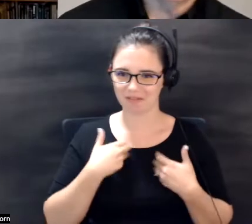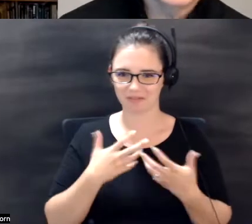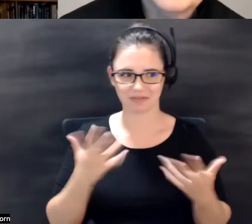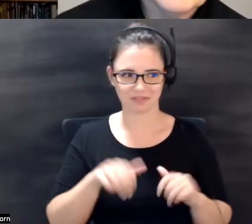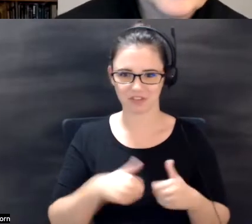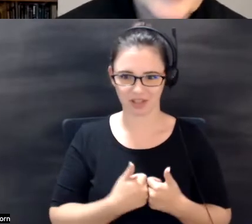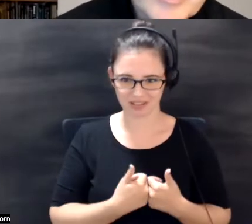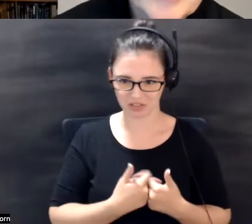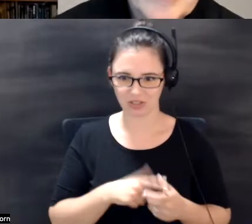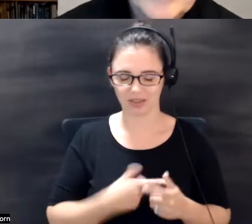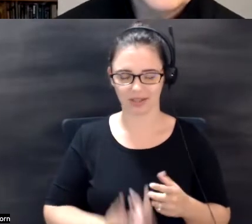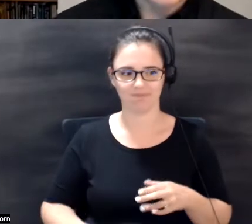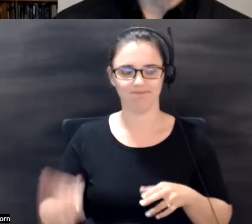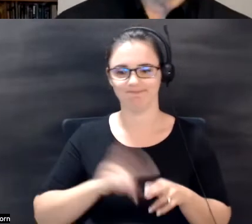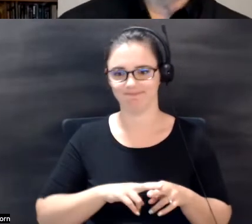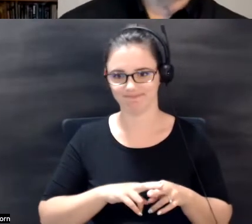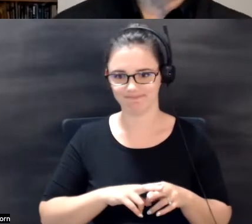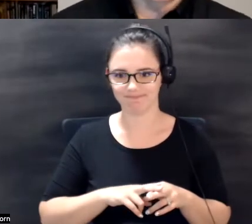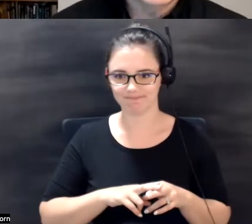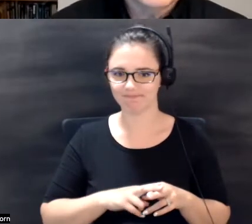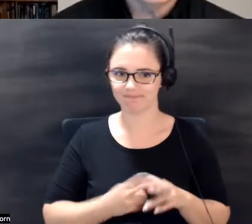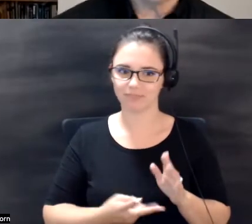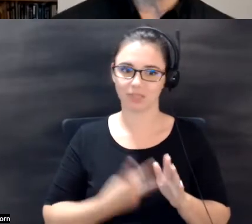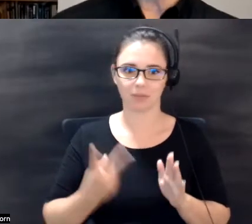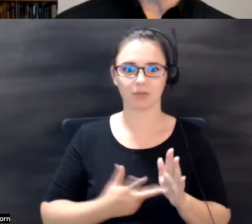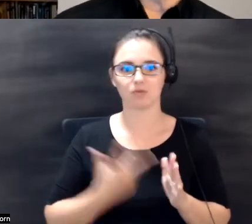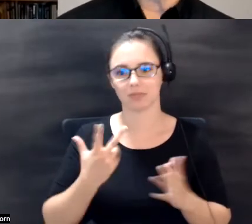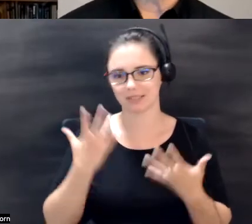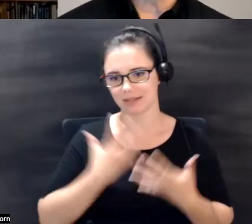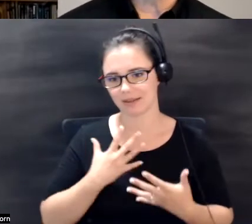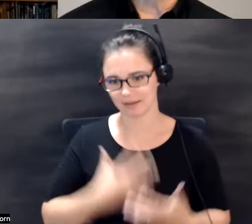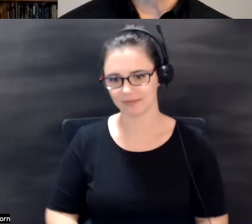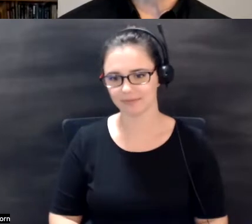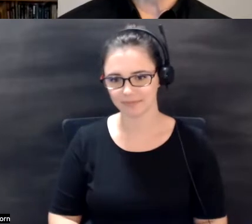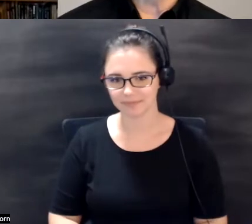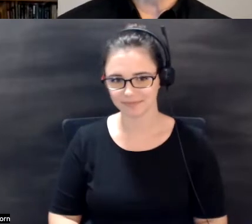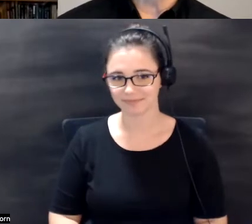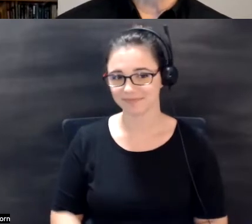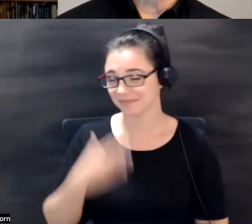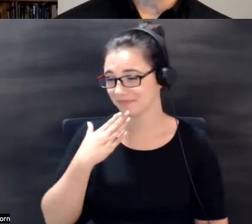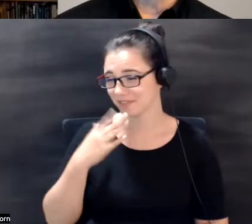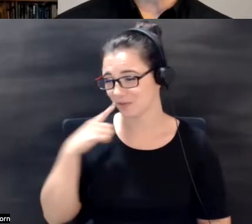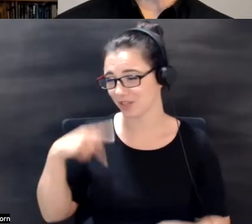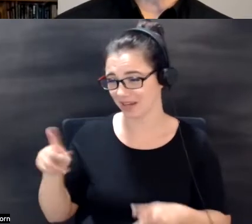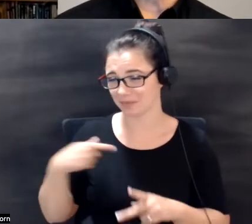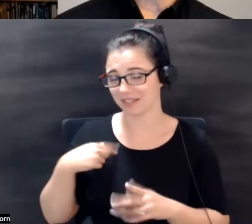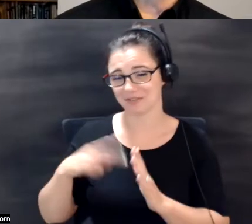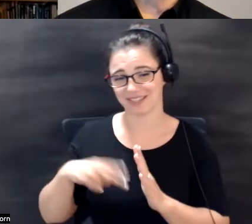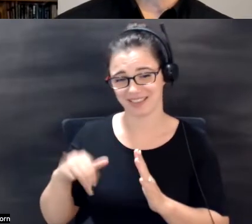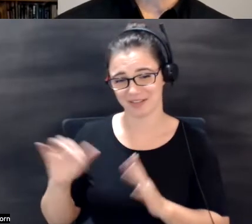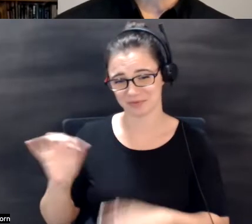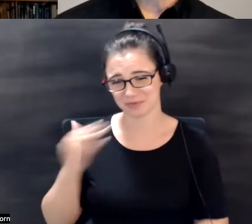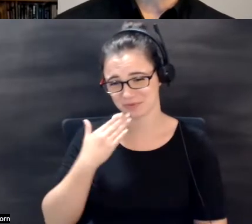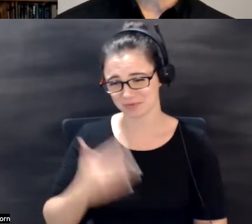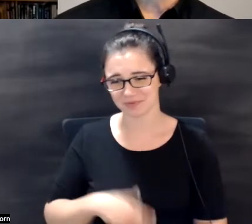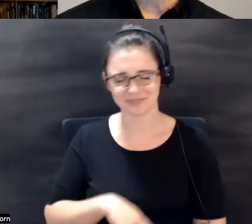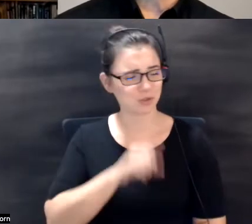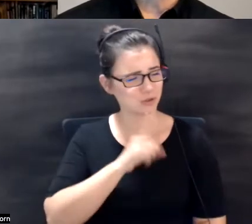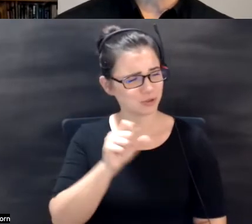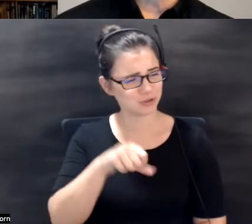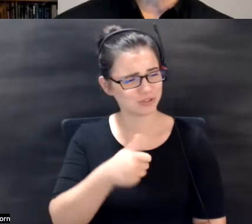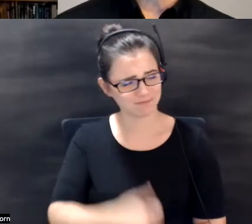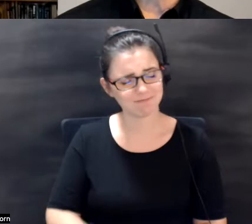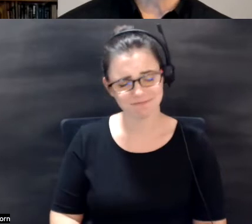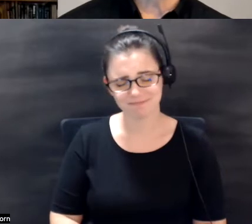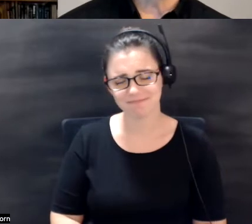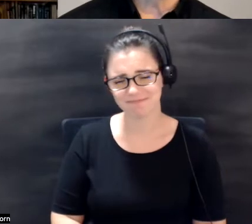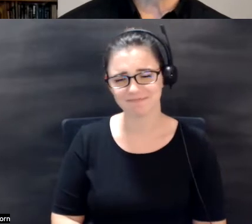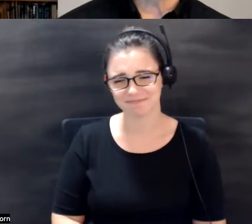So it it's doubly or triply sad. Thank you for letting me read that, too.